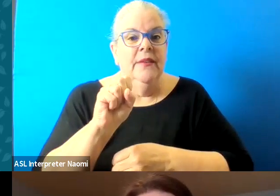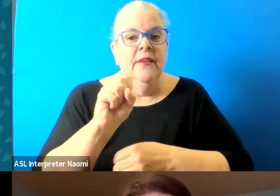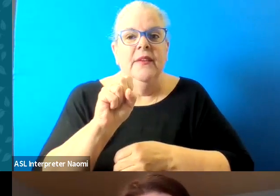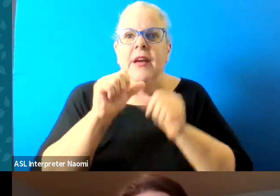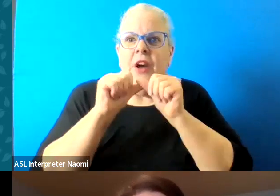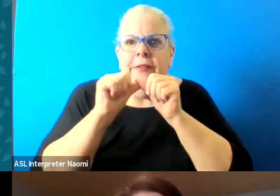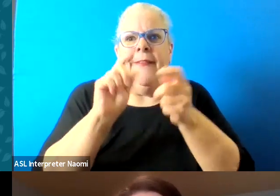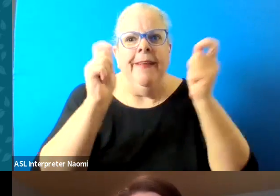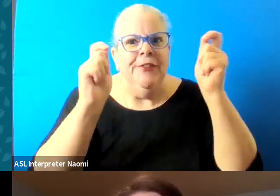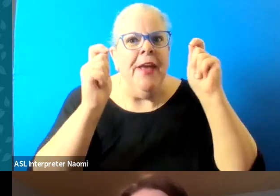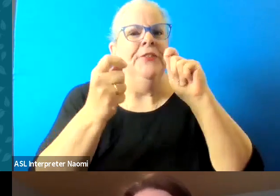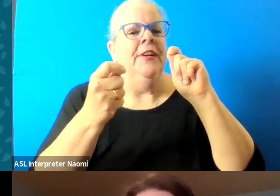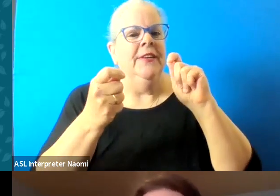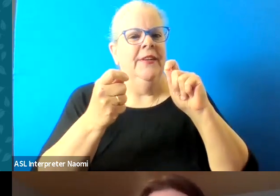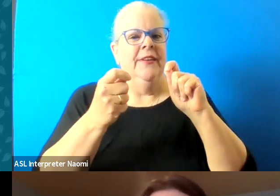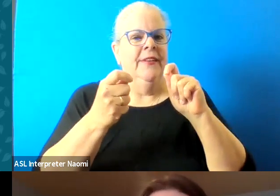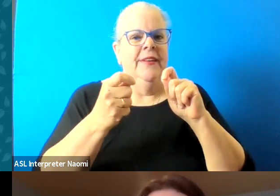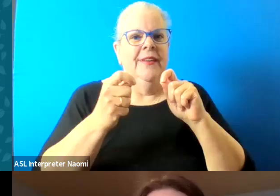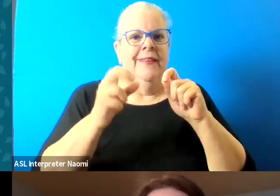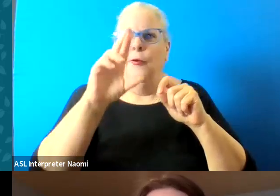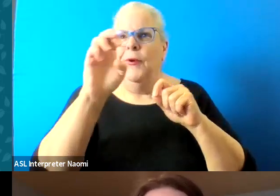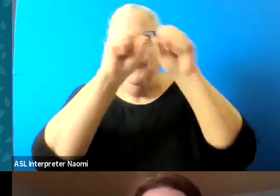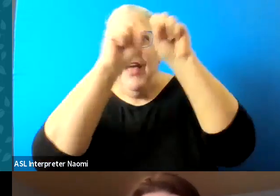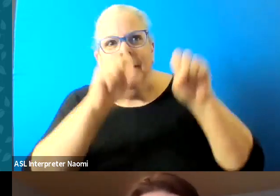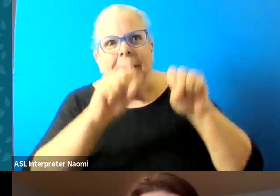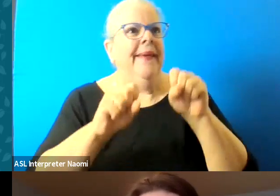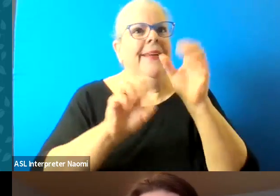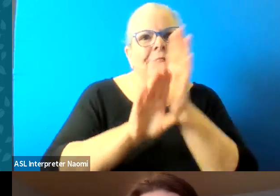changing and reshaping. And I think it's wonderful